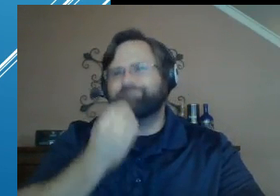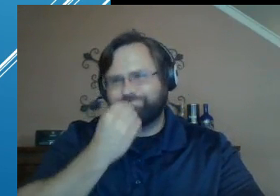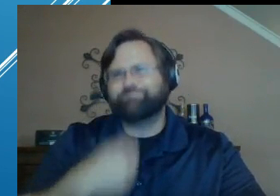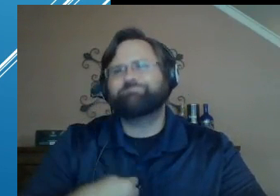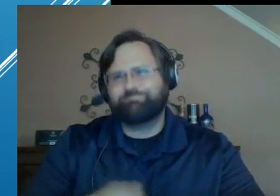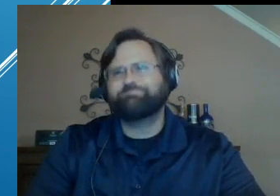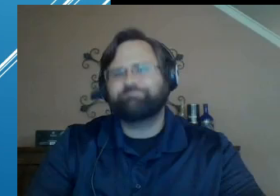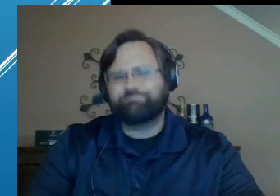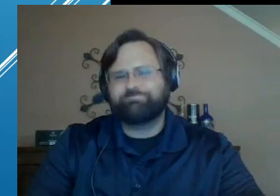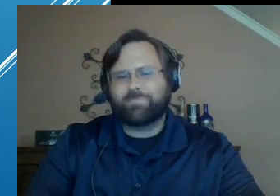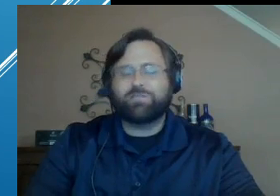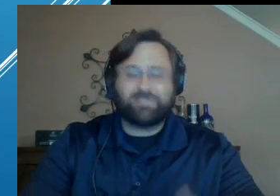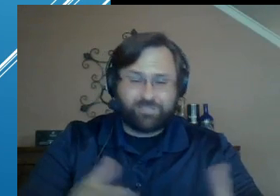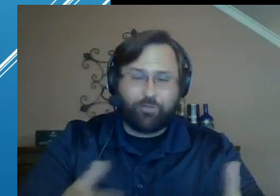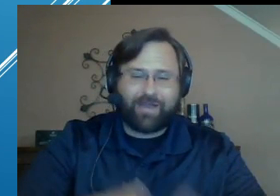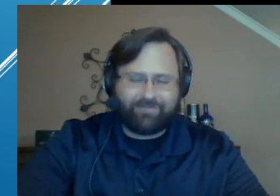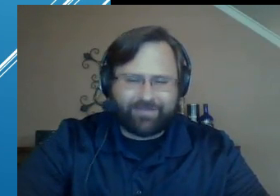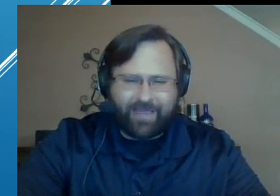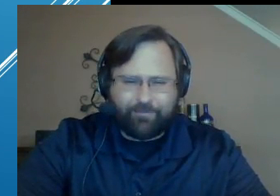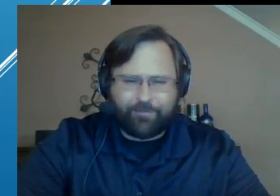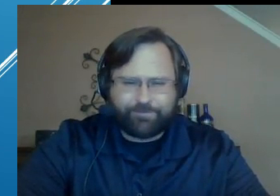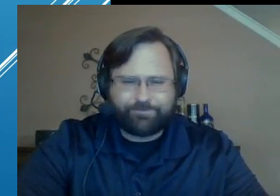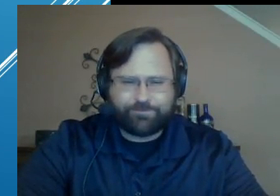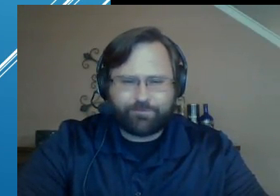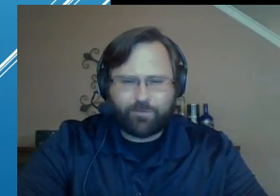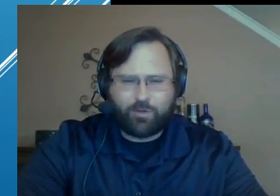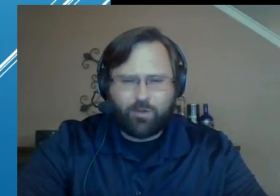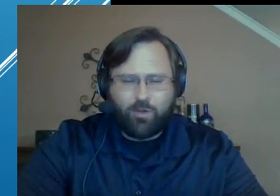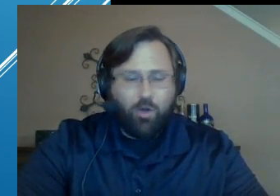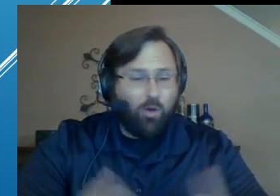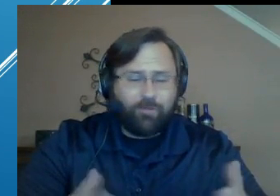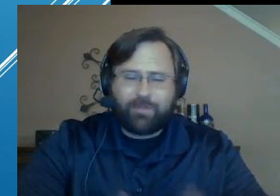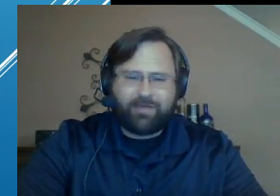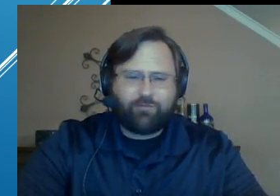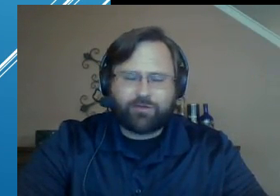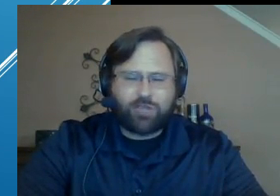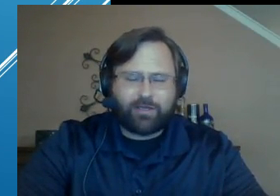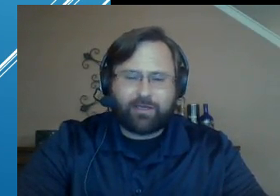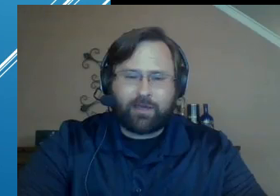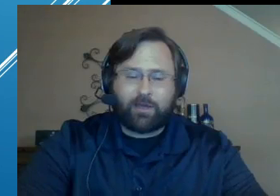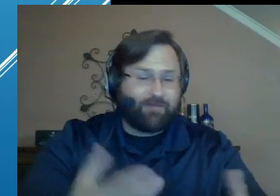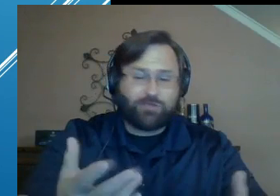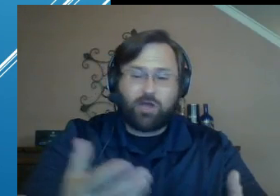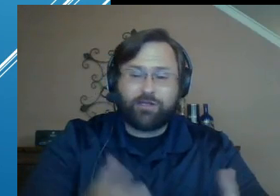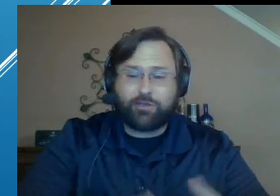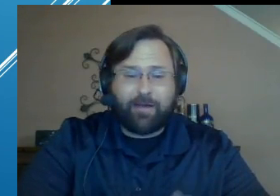to show that I've eaten the Apple or if we're talking I'm talking to you about